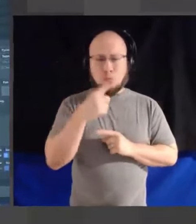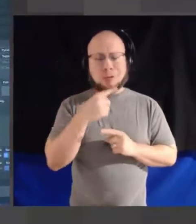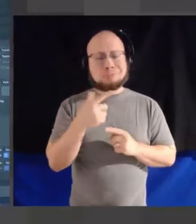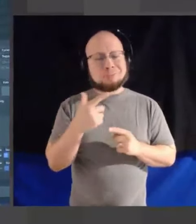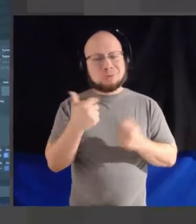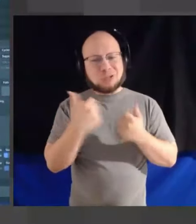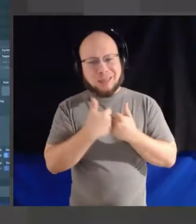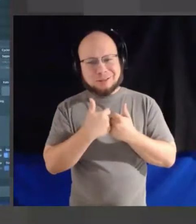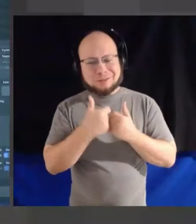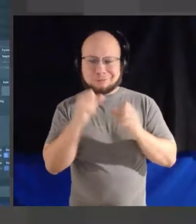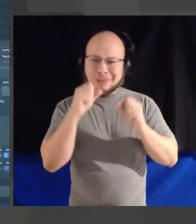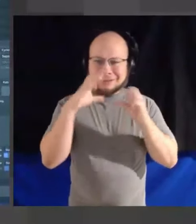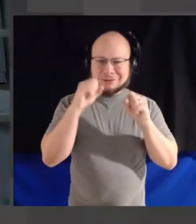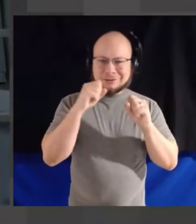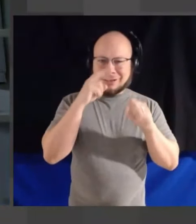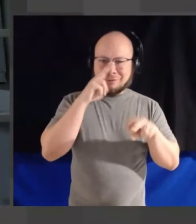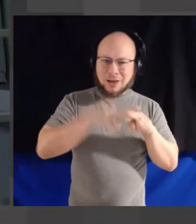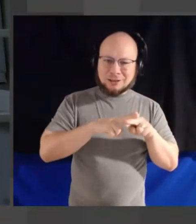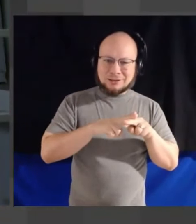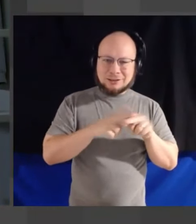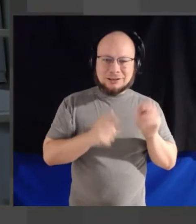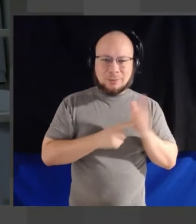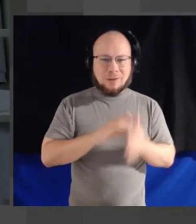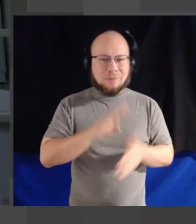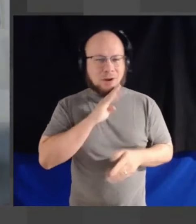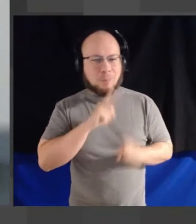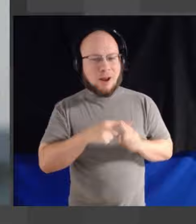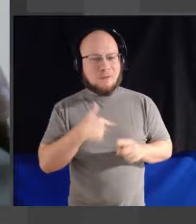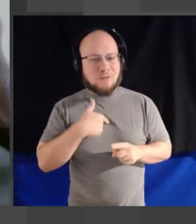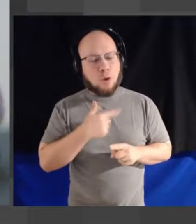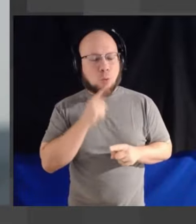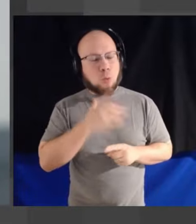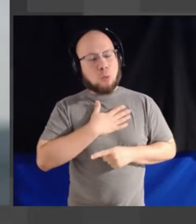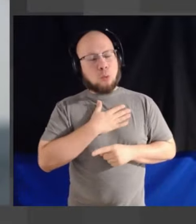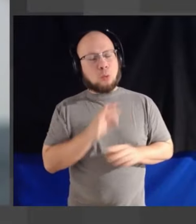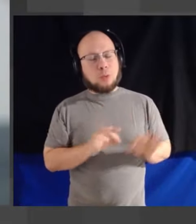IT'S A CHALLENGE. IT'S FUN. IT'S SOMETIMES FRUSTRATING BUT